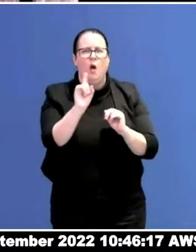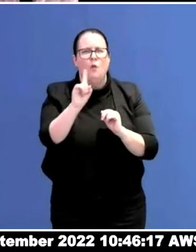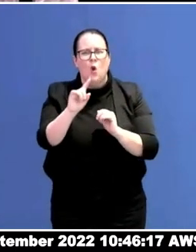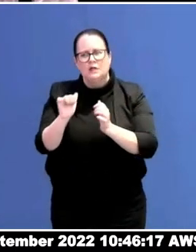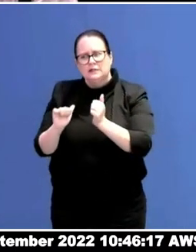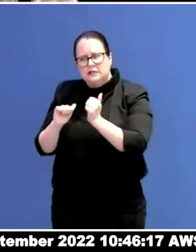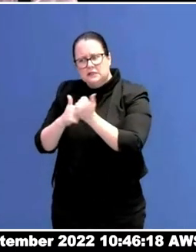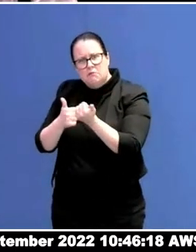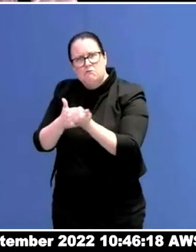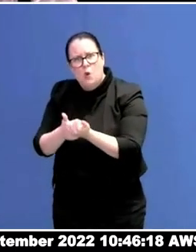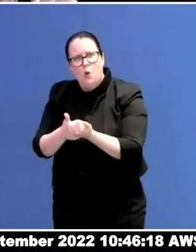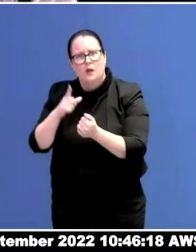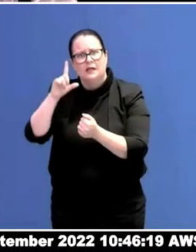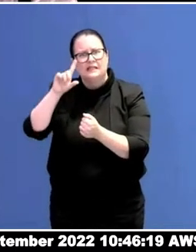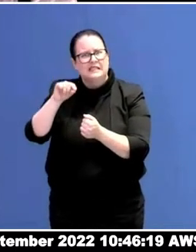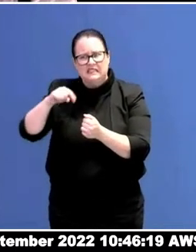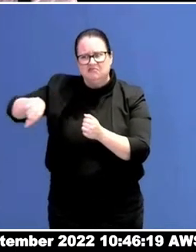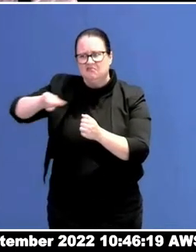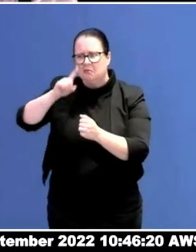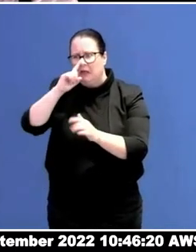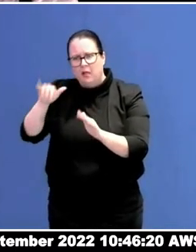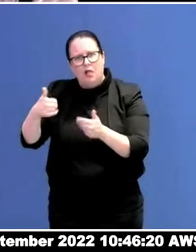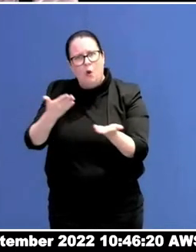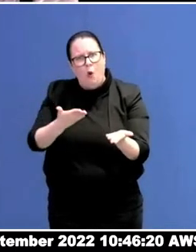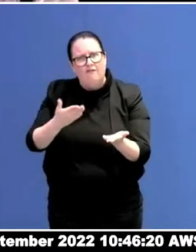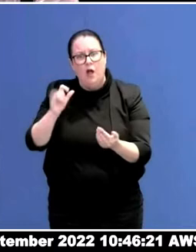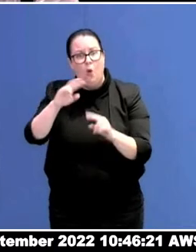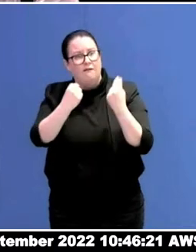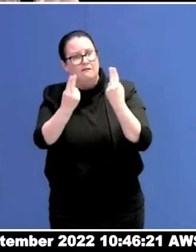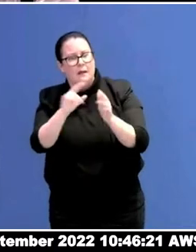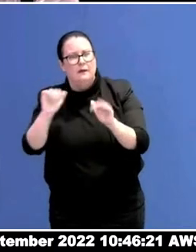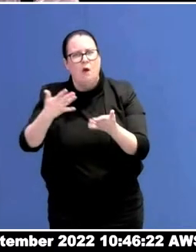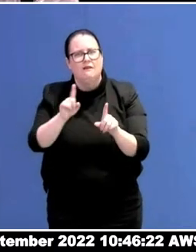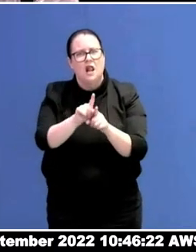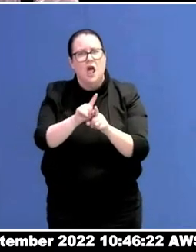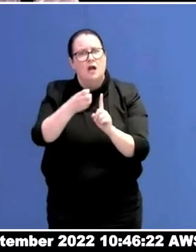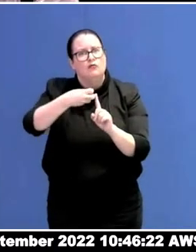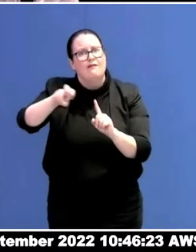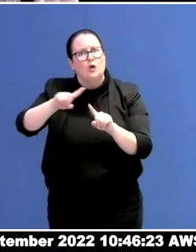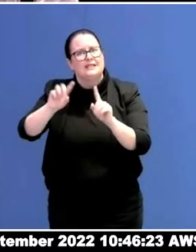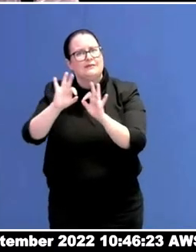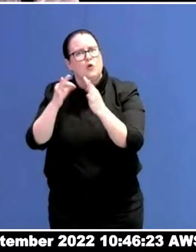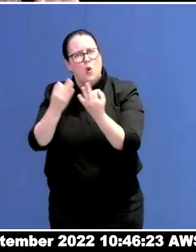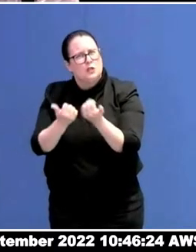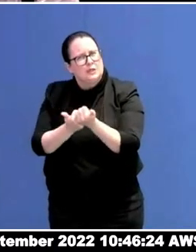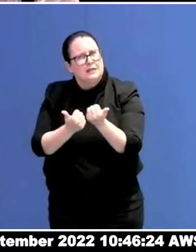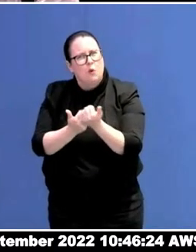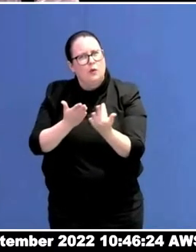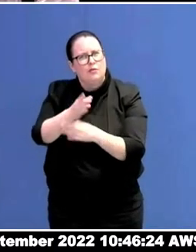Aaron offered or was the family offered? Were you referred to organisations? What can you recall from that time?